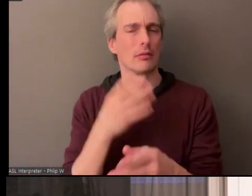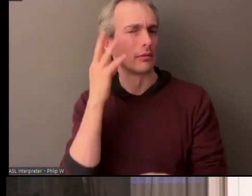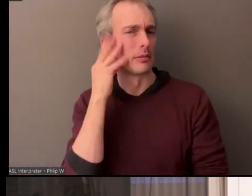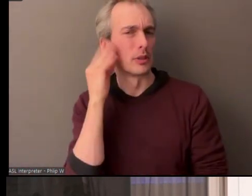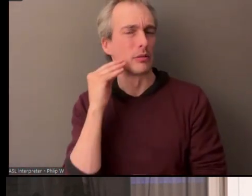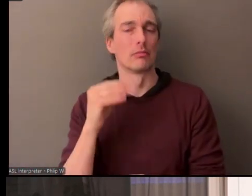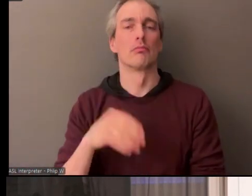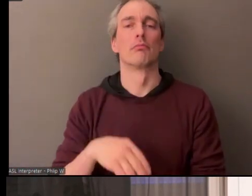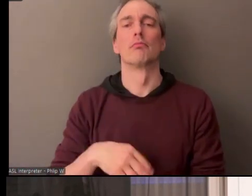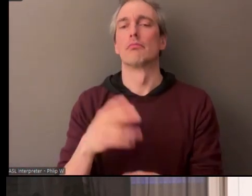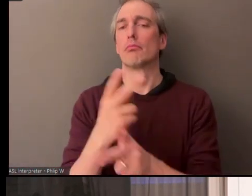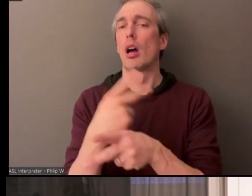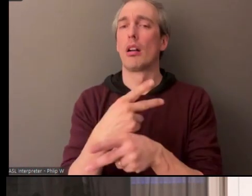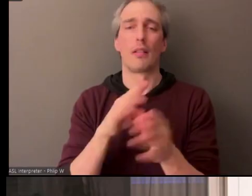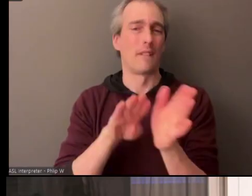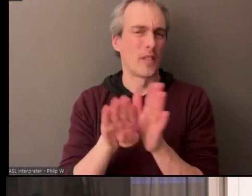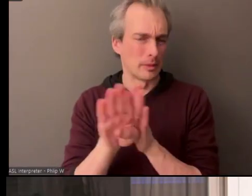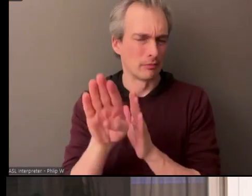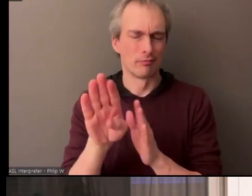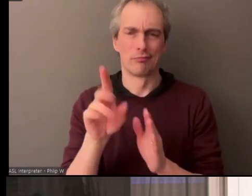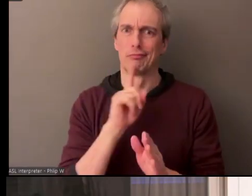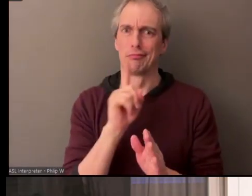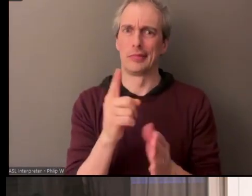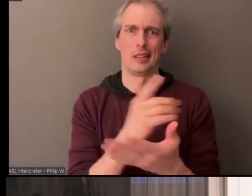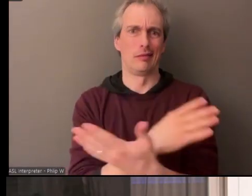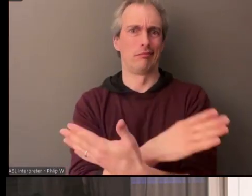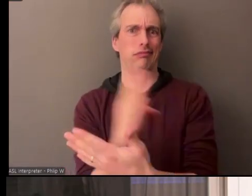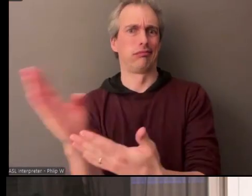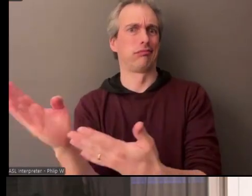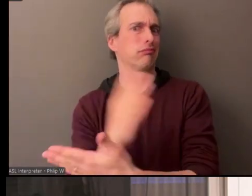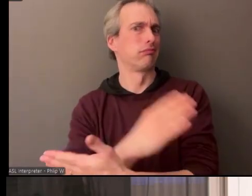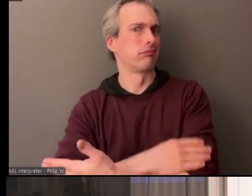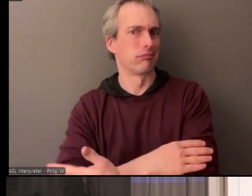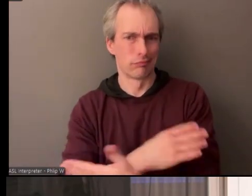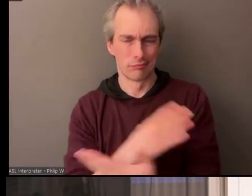Most of my career was spent as what I would describe as a UX engineer. UX designer.